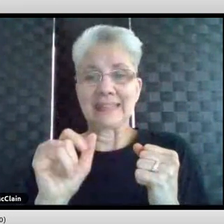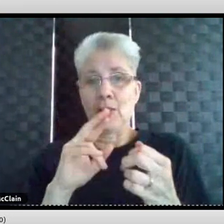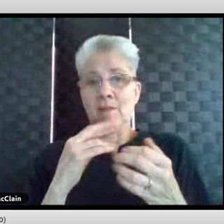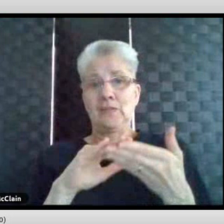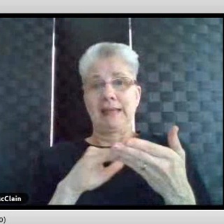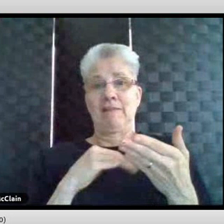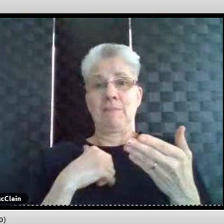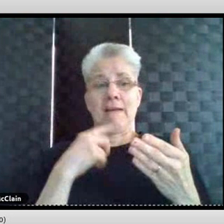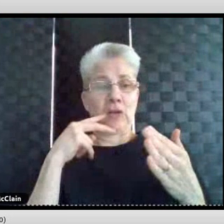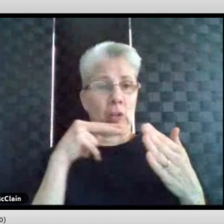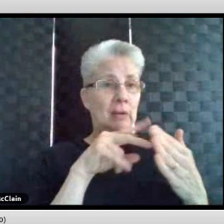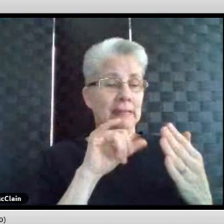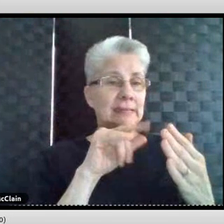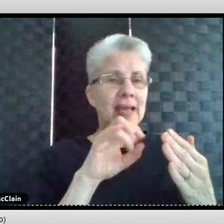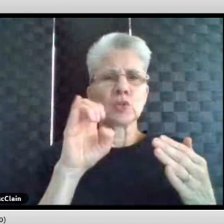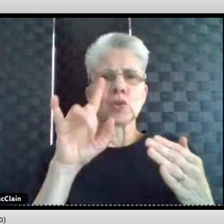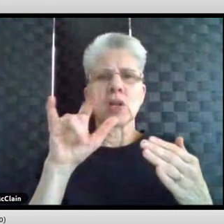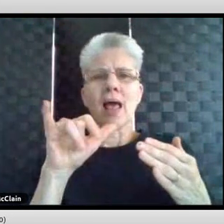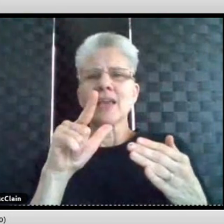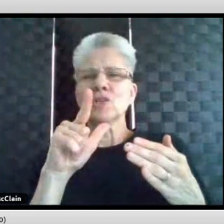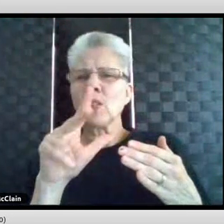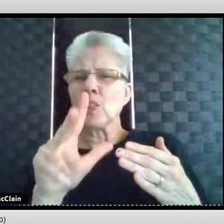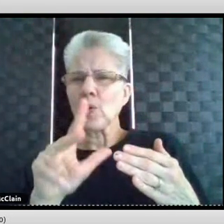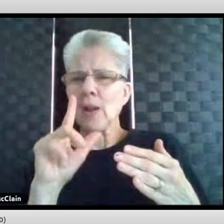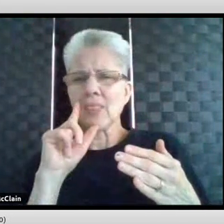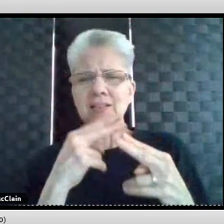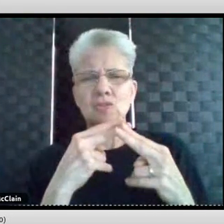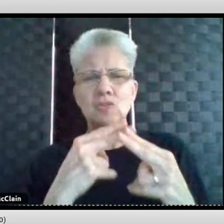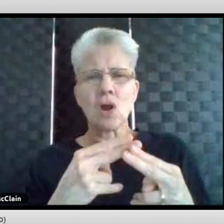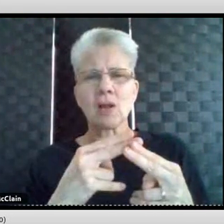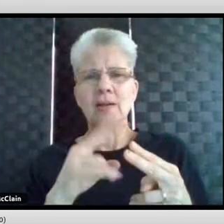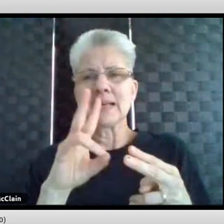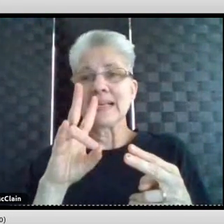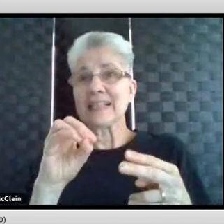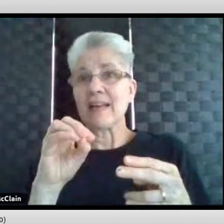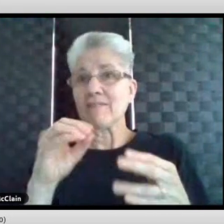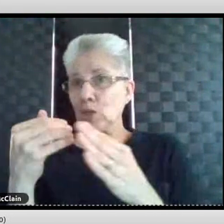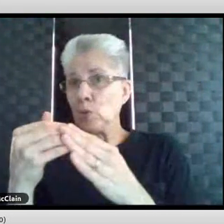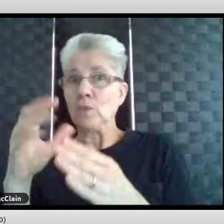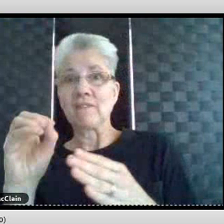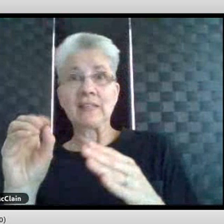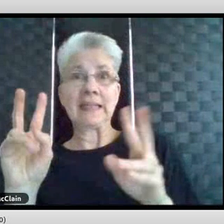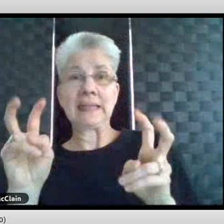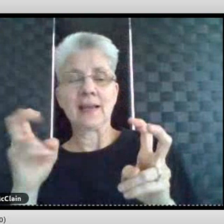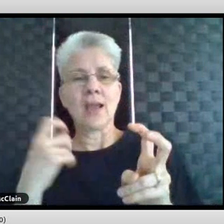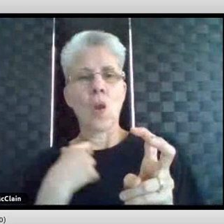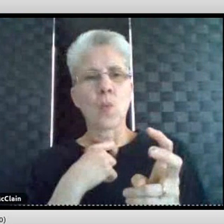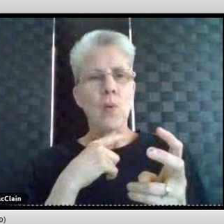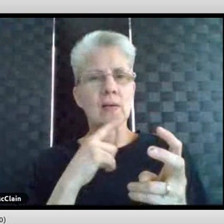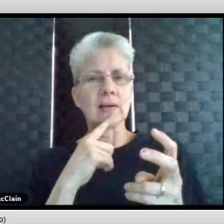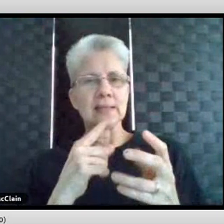I have to look up my date. July 23rd. It's called "Is 70 the New 50?" And we are going to spend the day